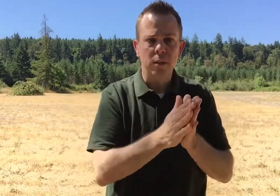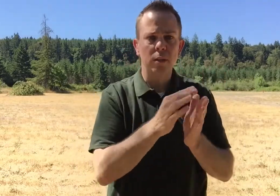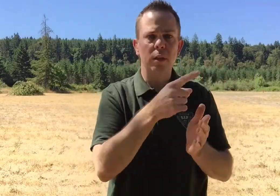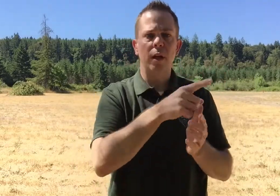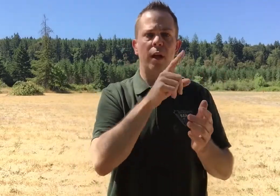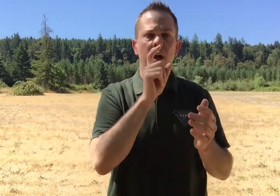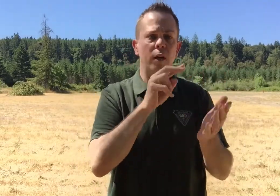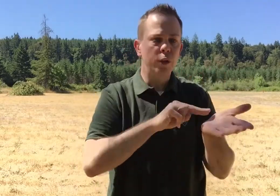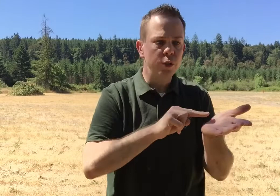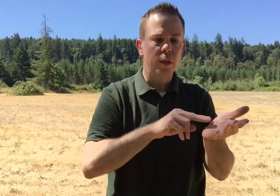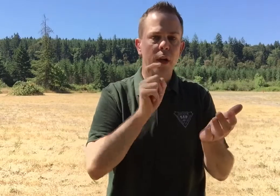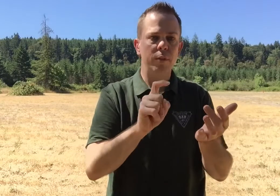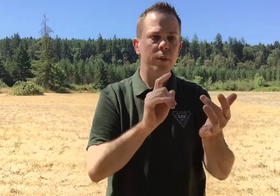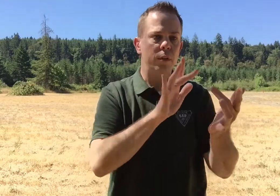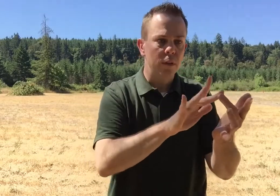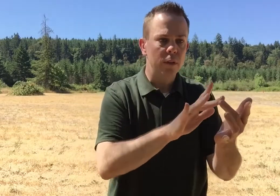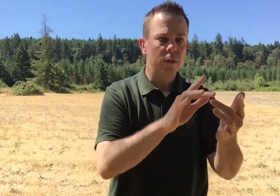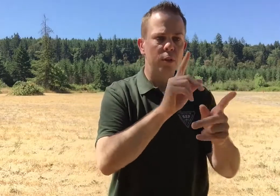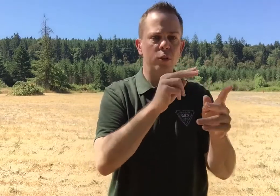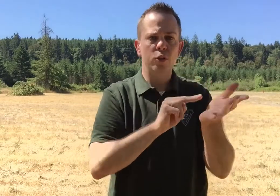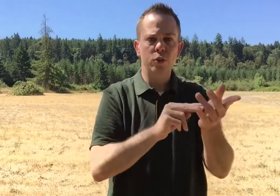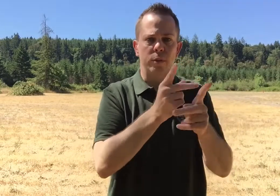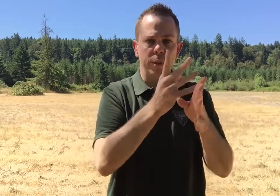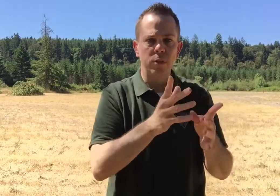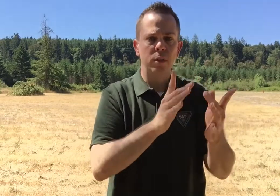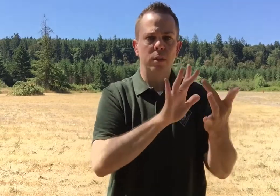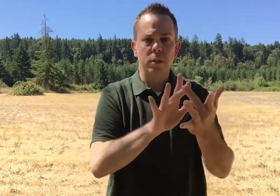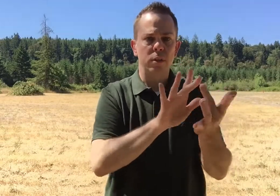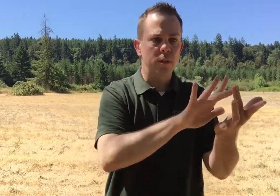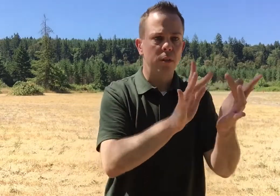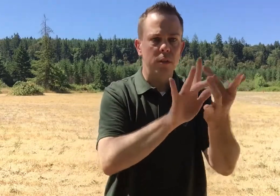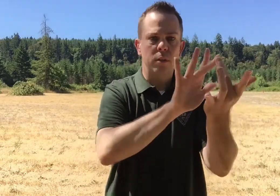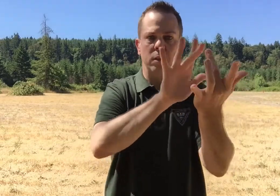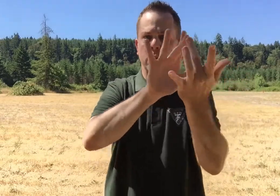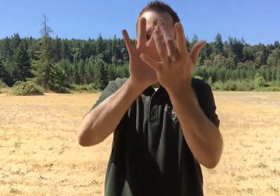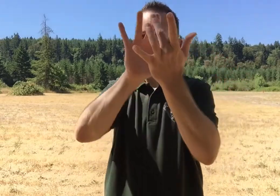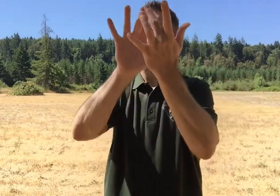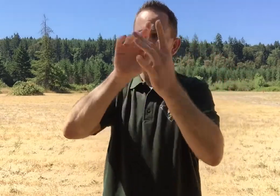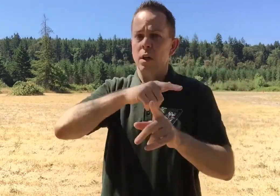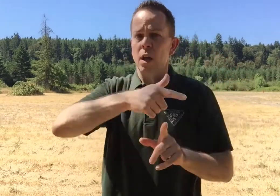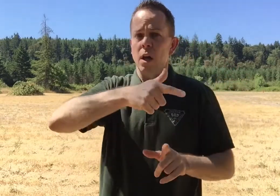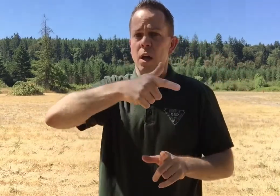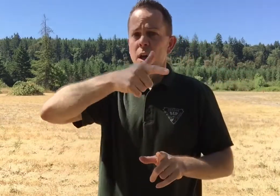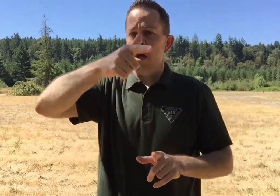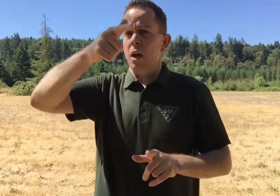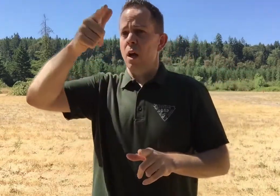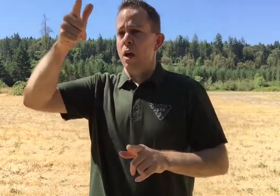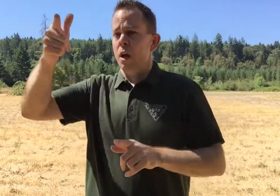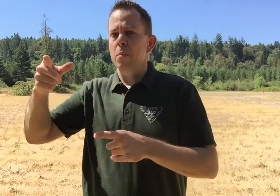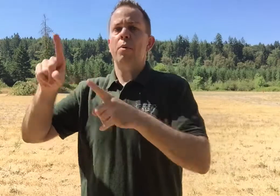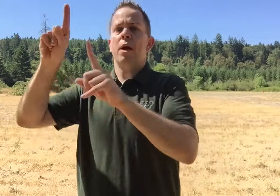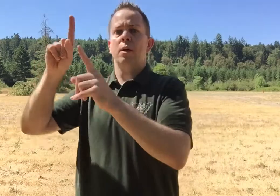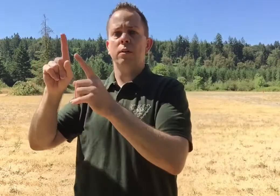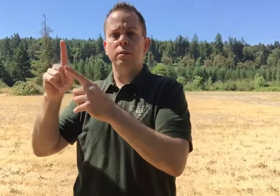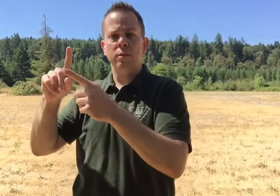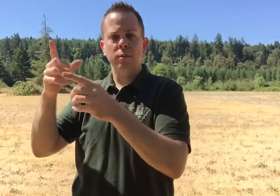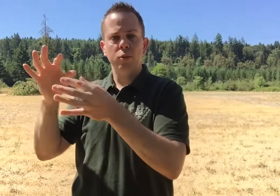In the past, this has been a convoluted process, beginning with a patient talking to a nurse, who then passes the request on to the next person,